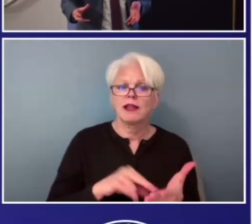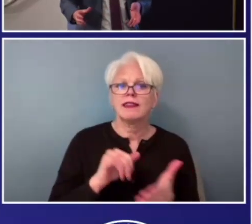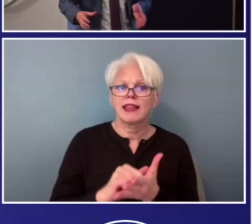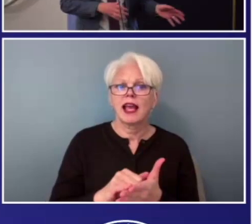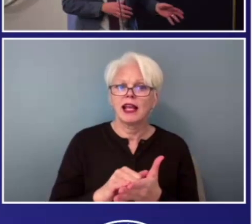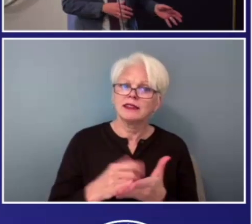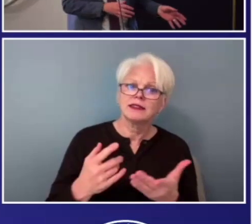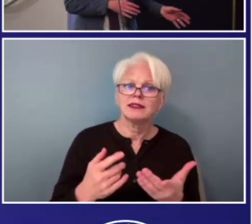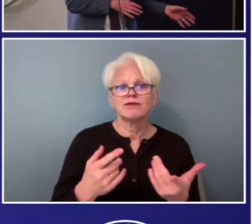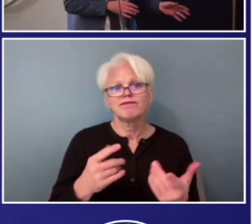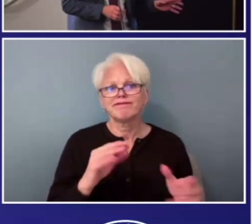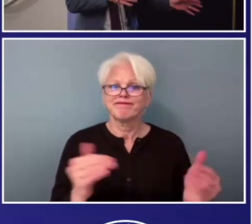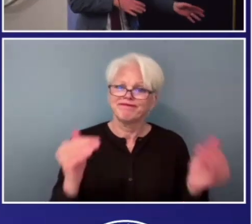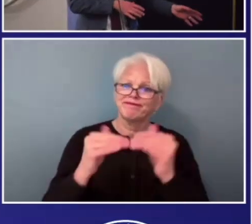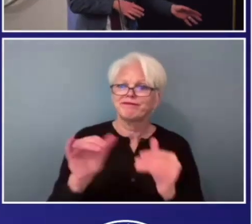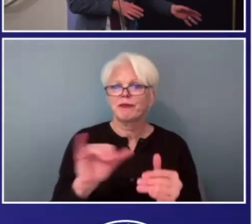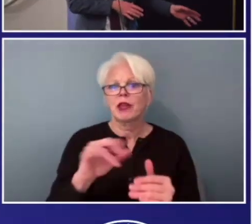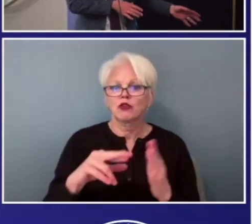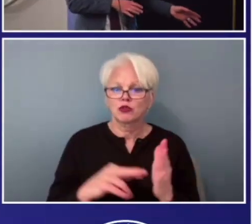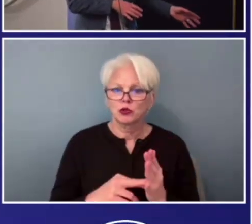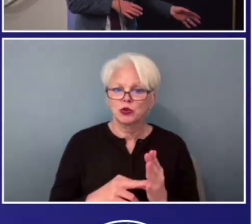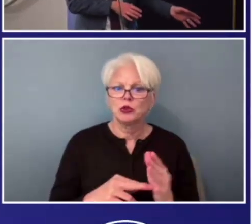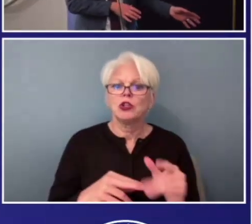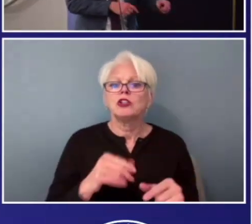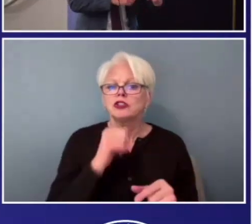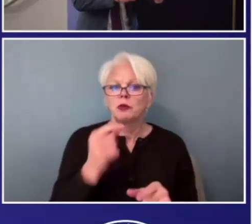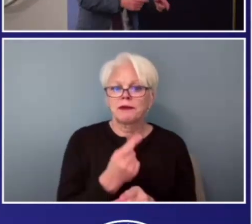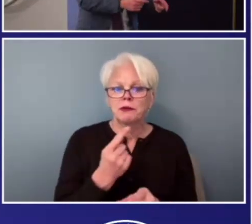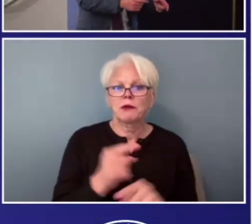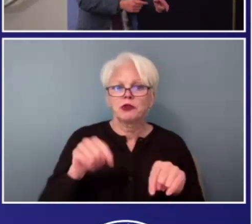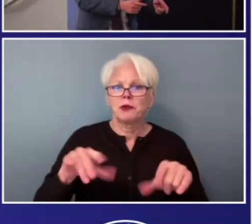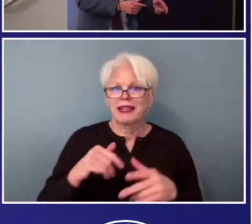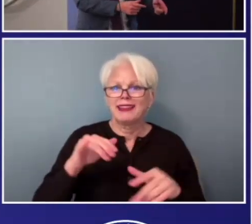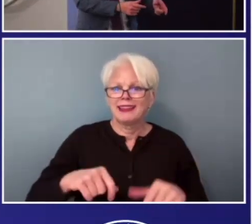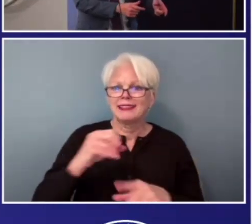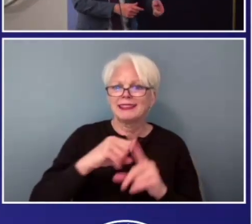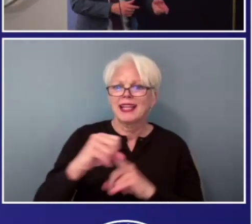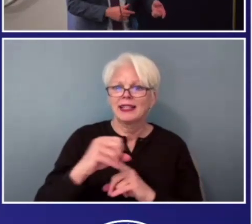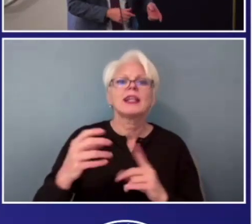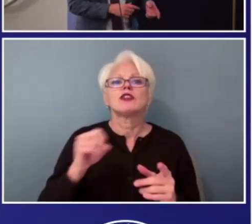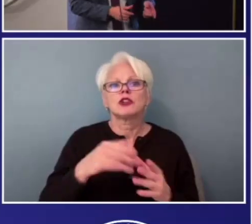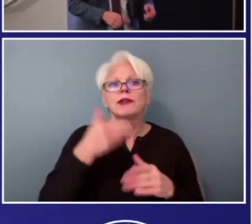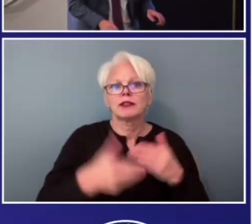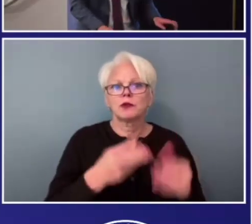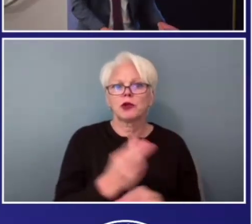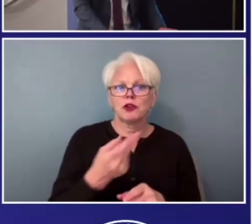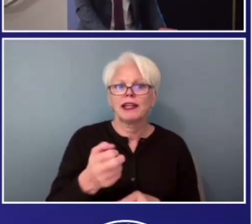rulemaking. And in fact, it would be improper to like kind of do it in this, in this medium. So that's the process for using HEROES. It's, it's especially carved